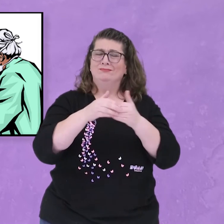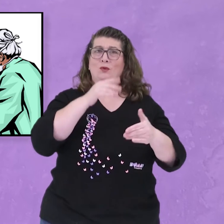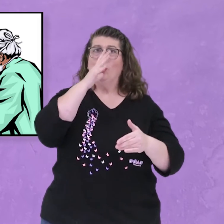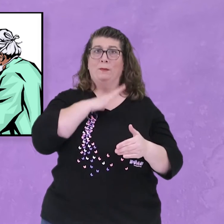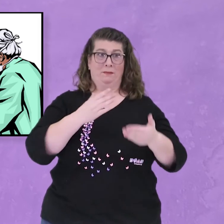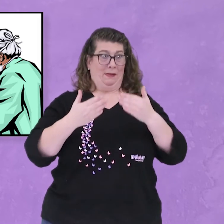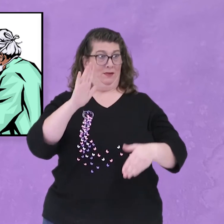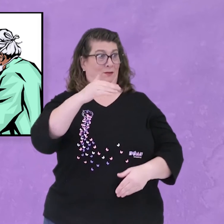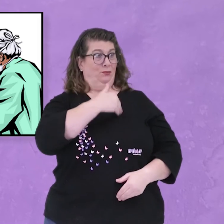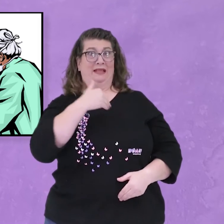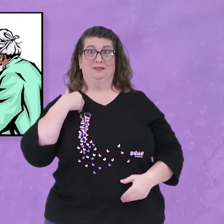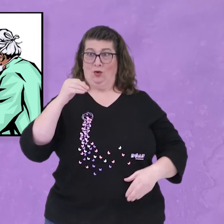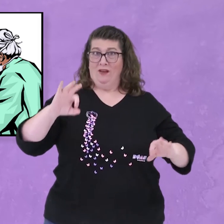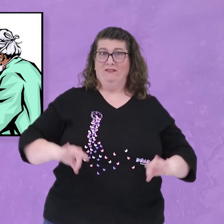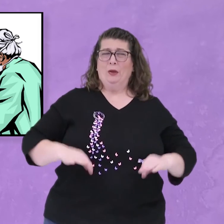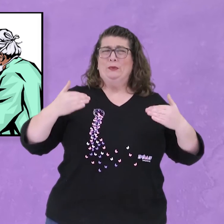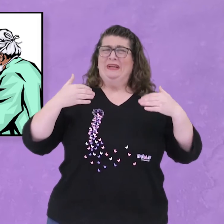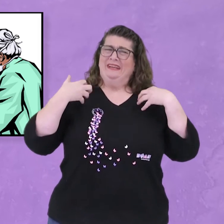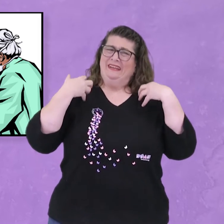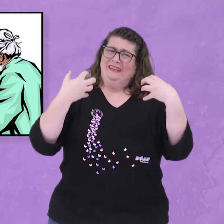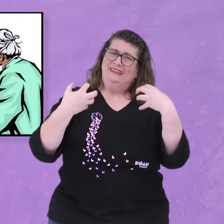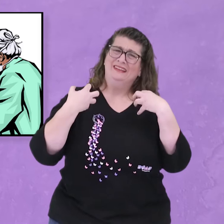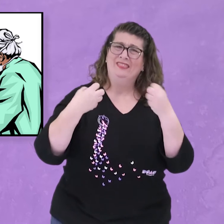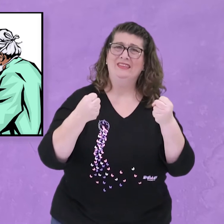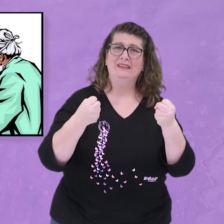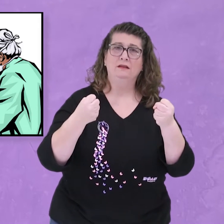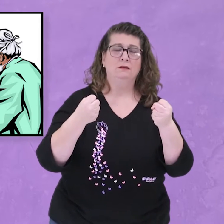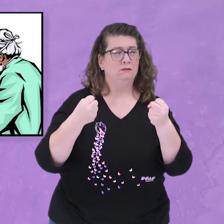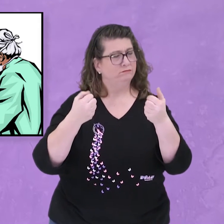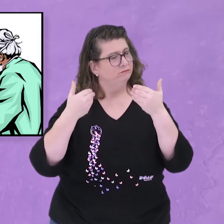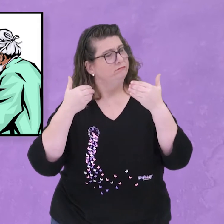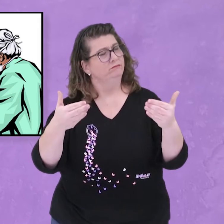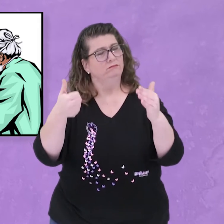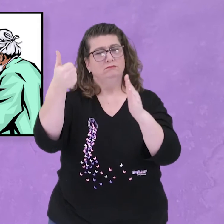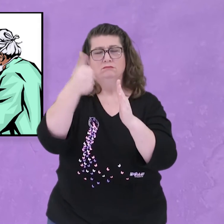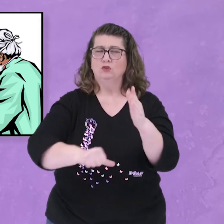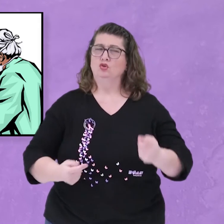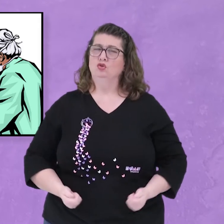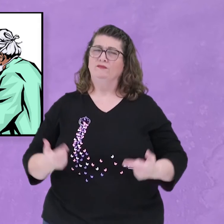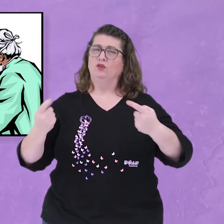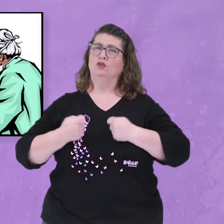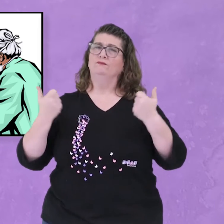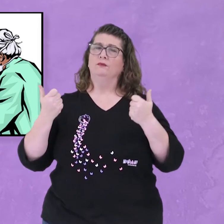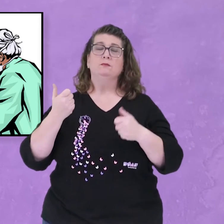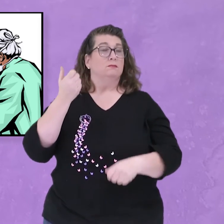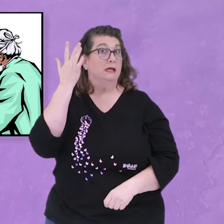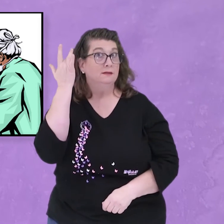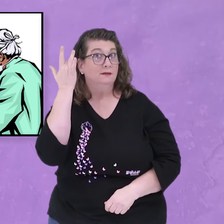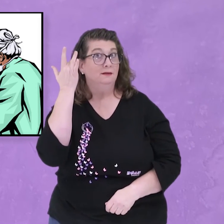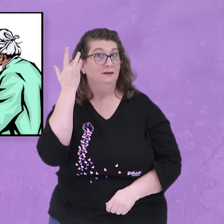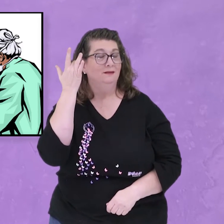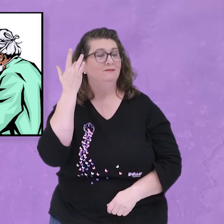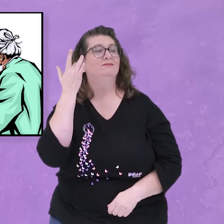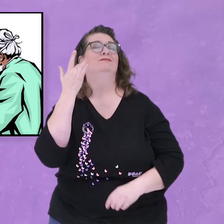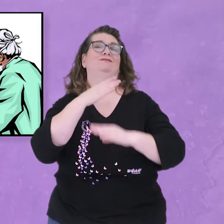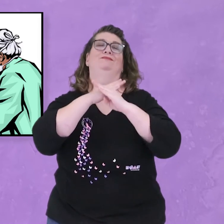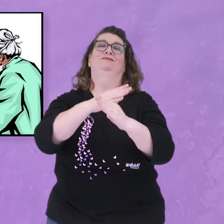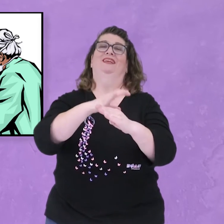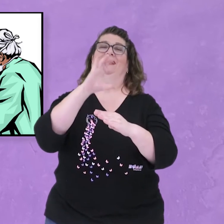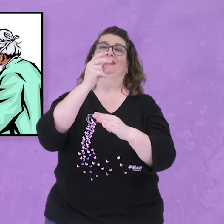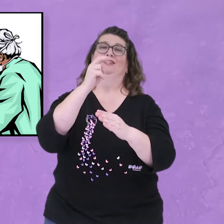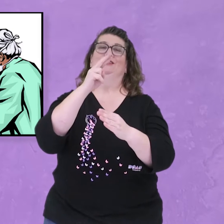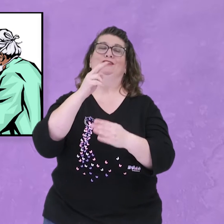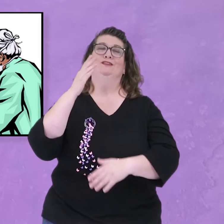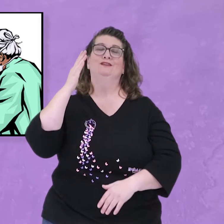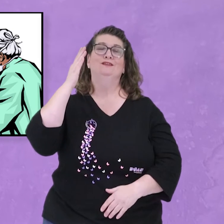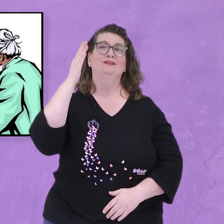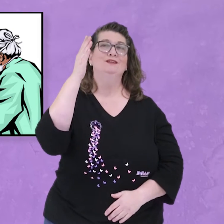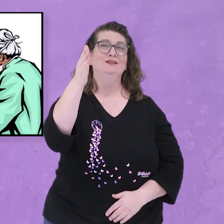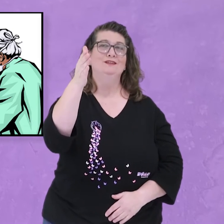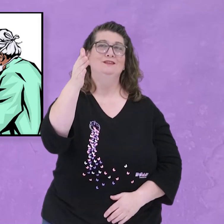healthy breasts or ovaries are surgicially removed.